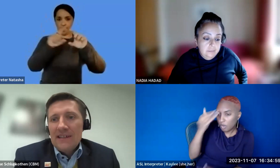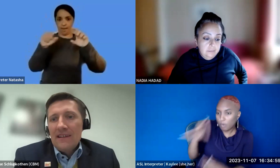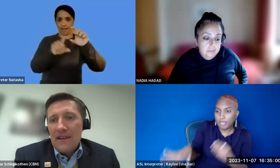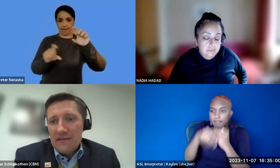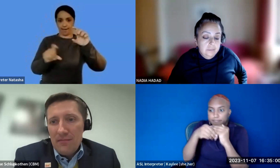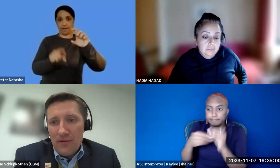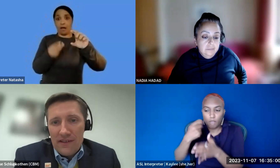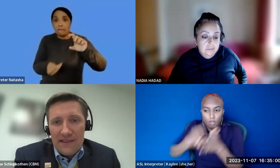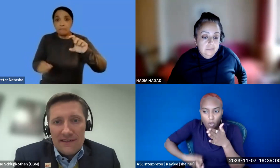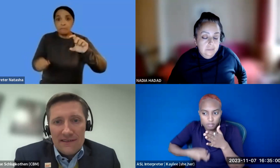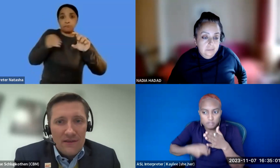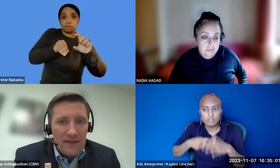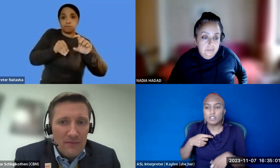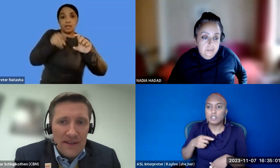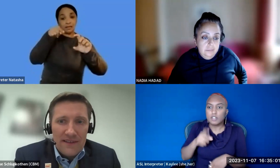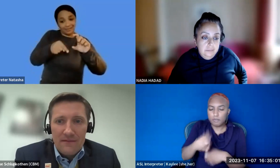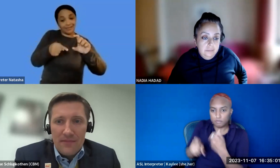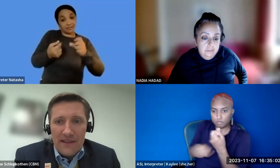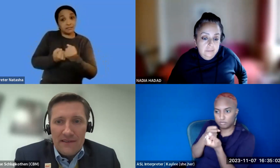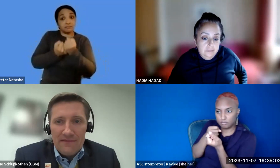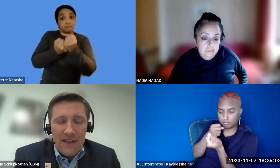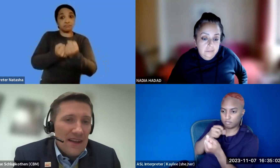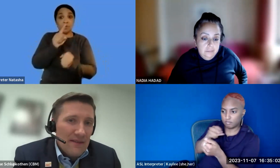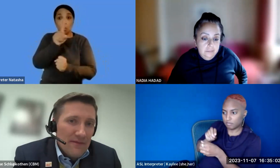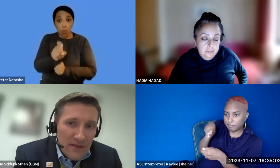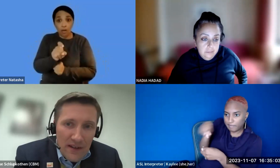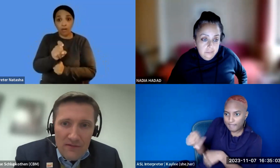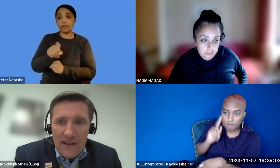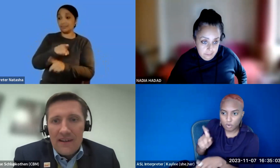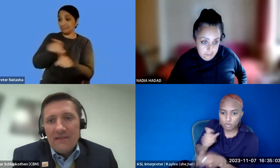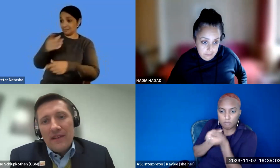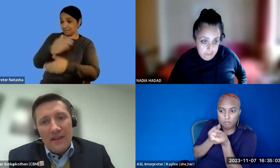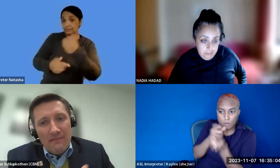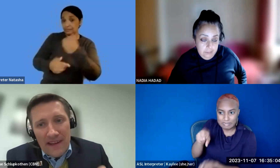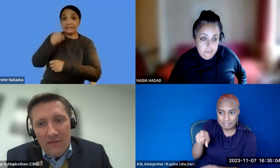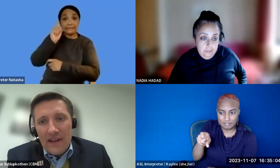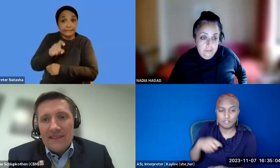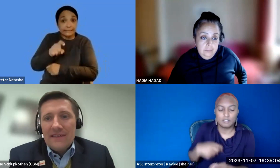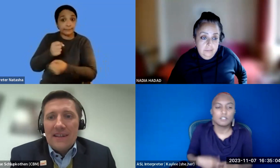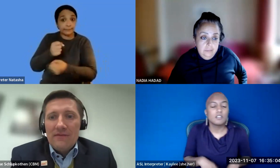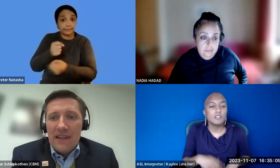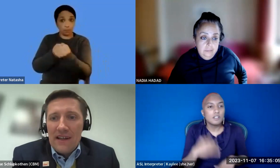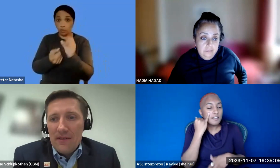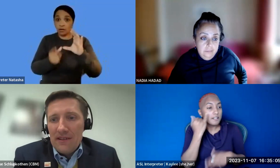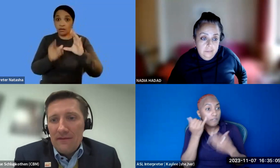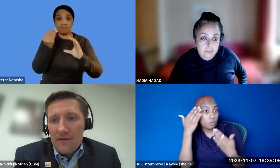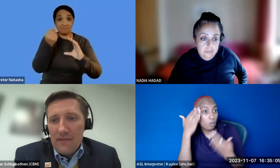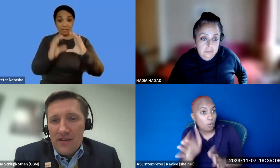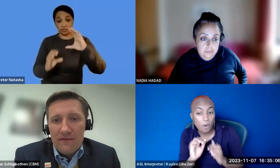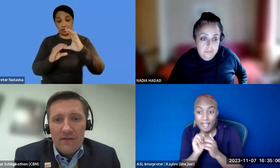have to cover their support needs to participate? There are many ways to get reliable information